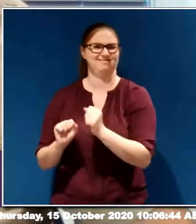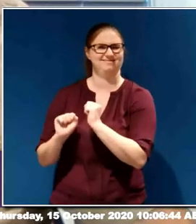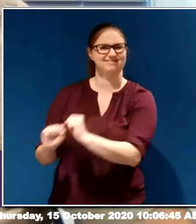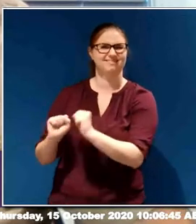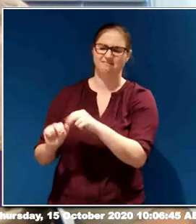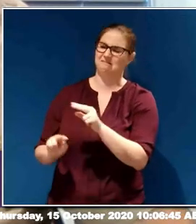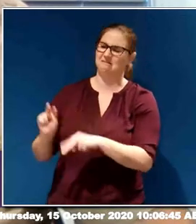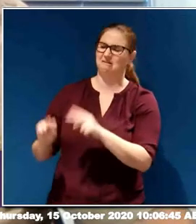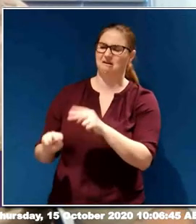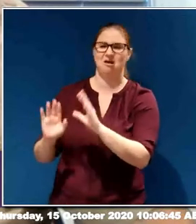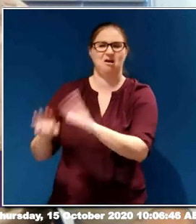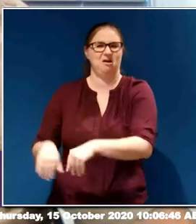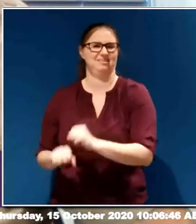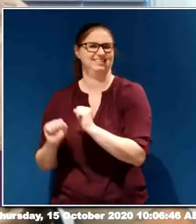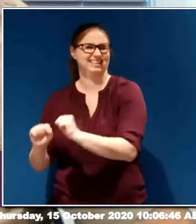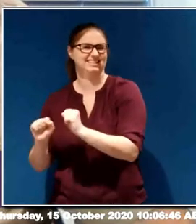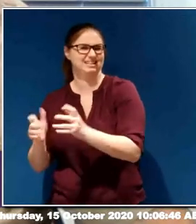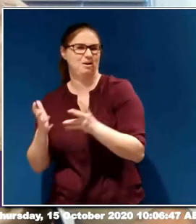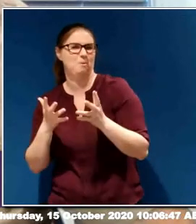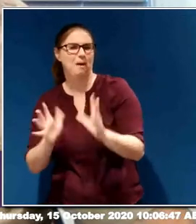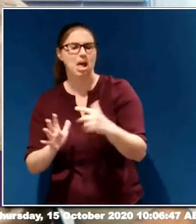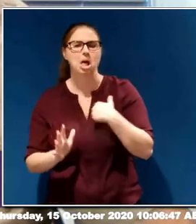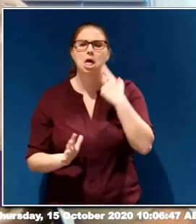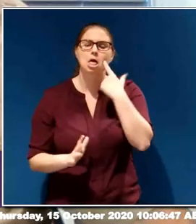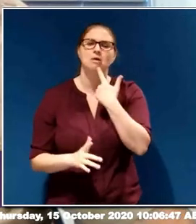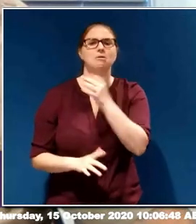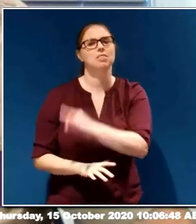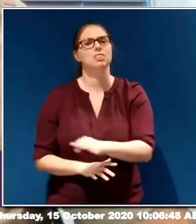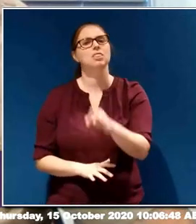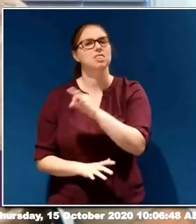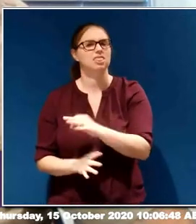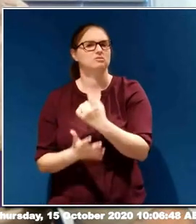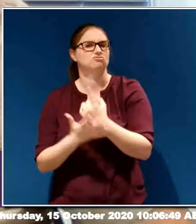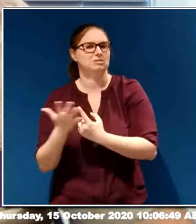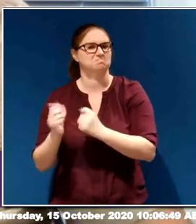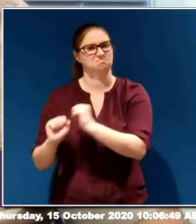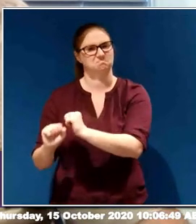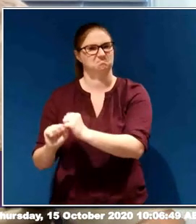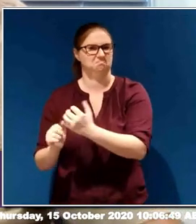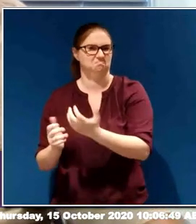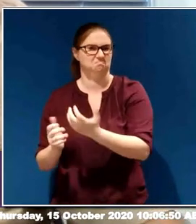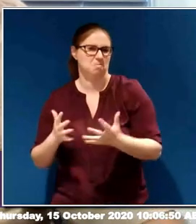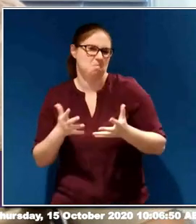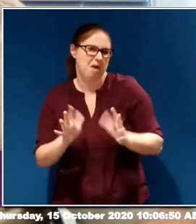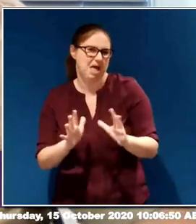We didn't think too much of it at that age, yeah, when he was really young.